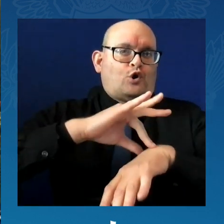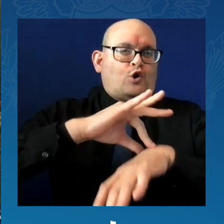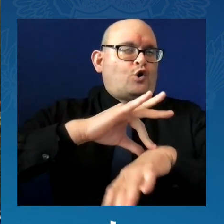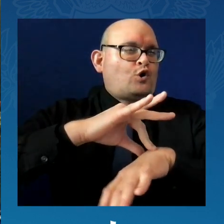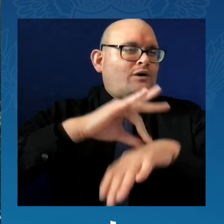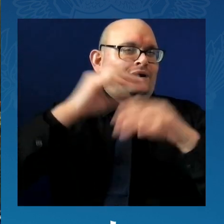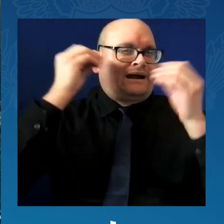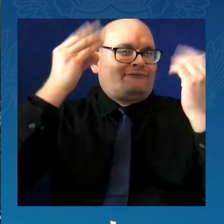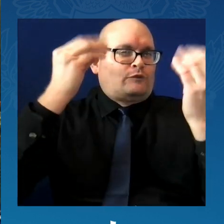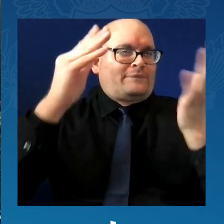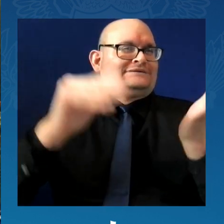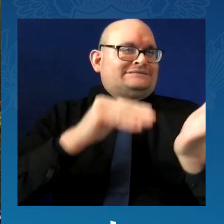Roll the tape.